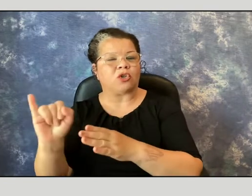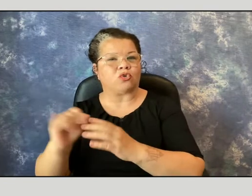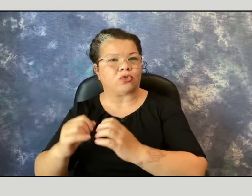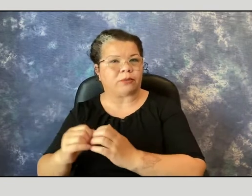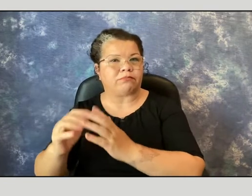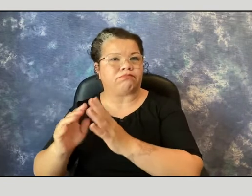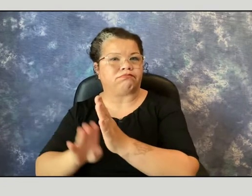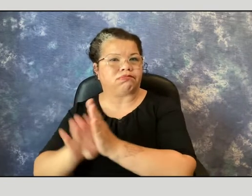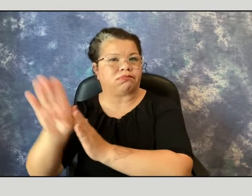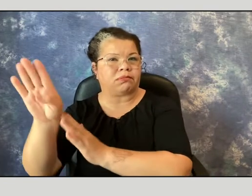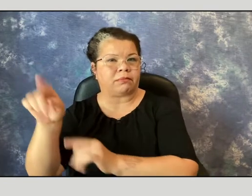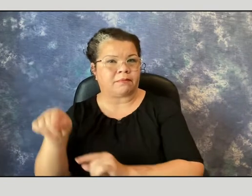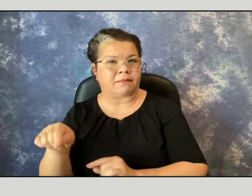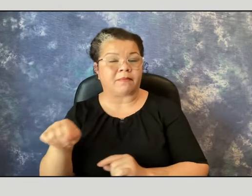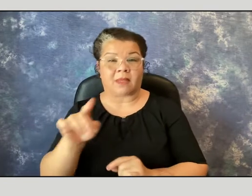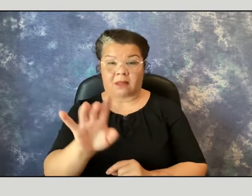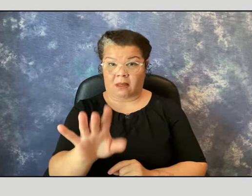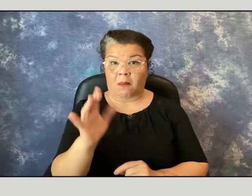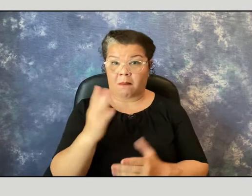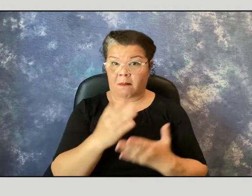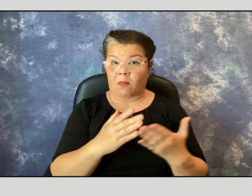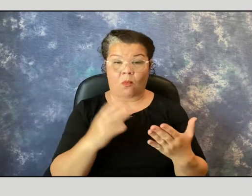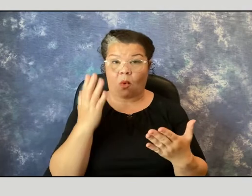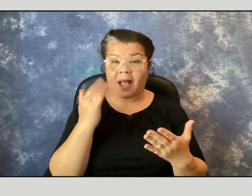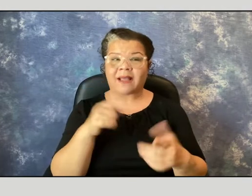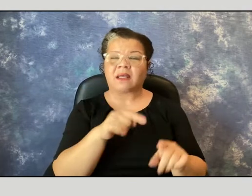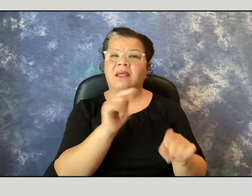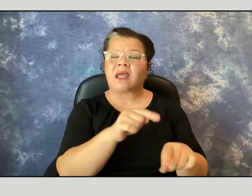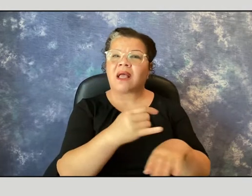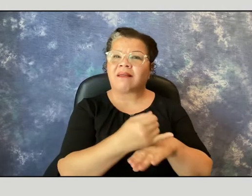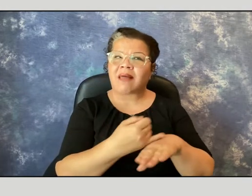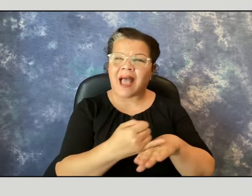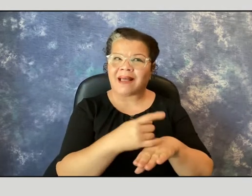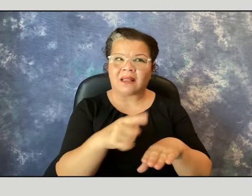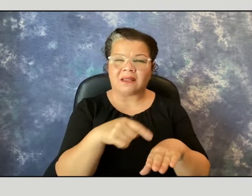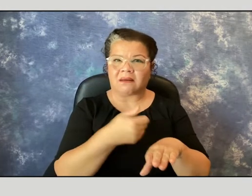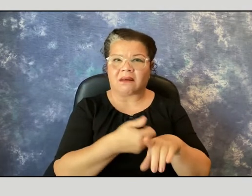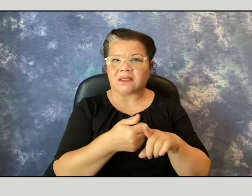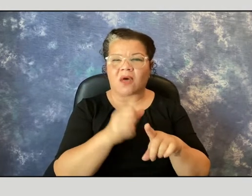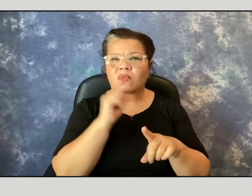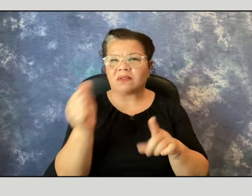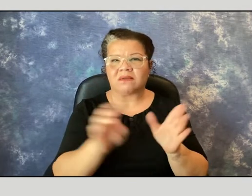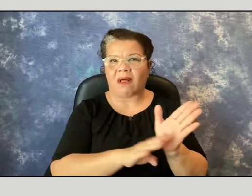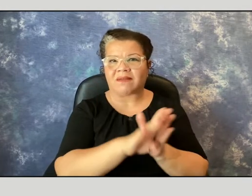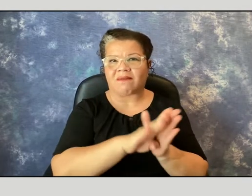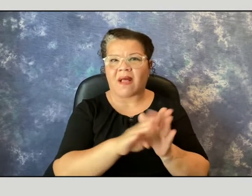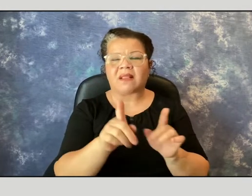In part, this was because Puerto Rico needed to be developed as a kind of showcase of capitalism in the Caribbean.